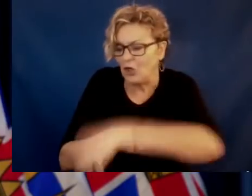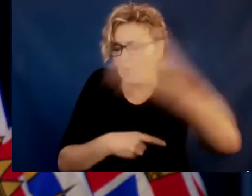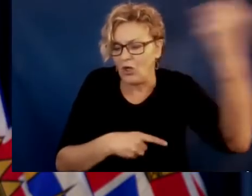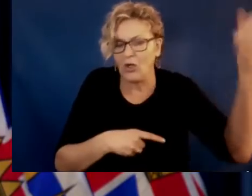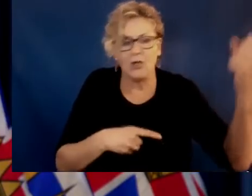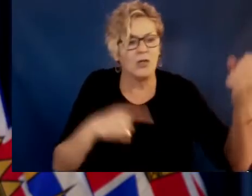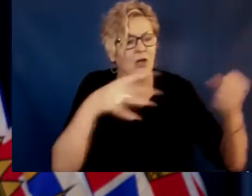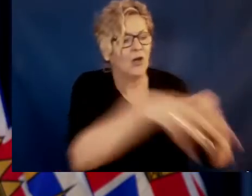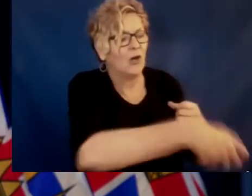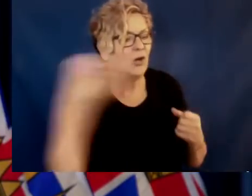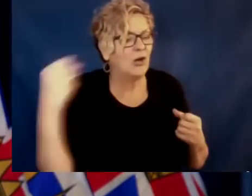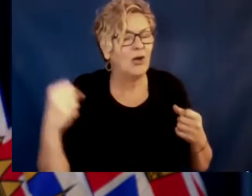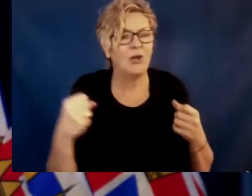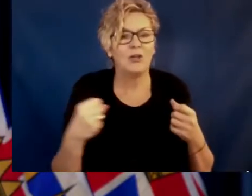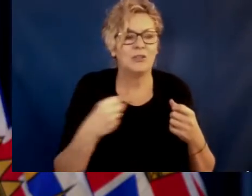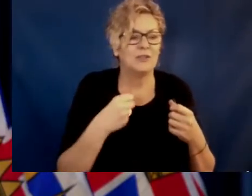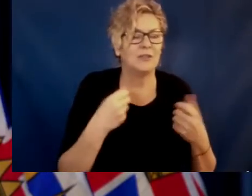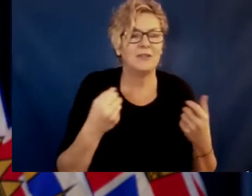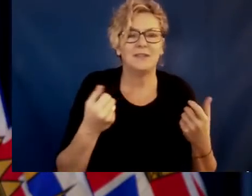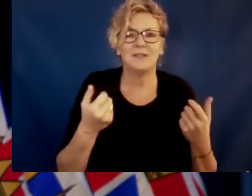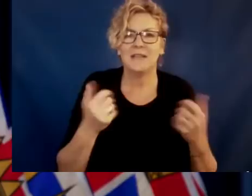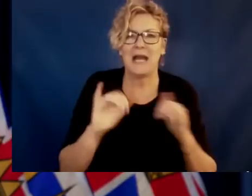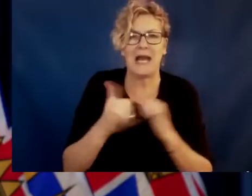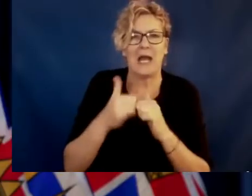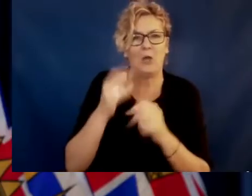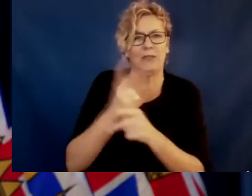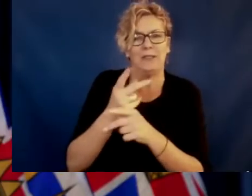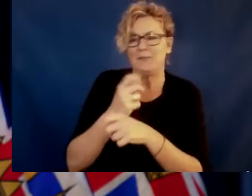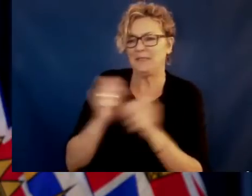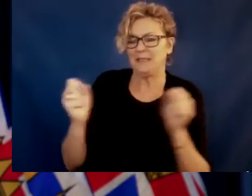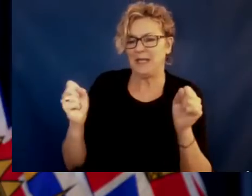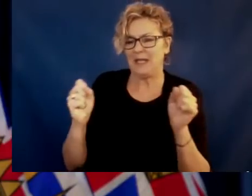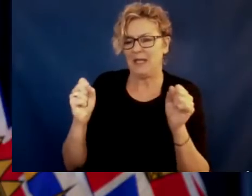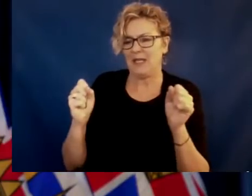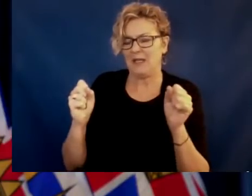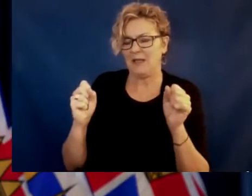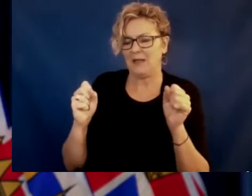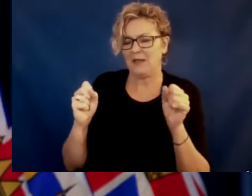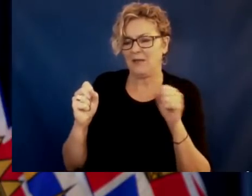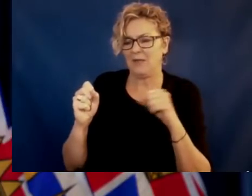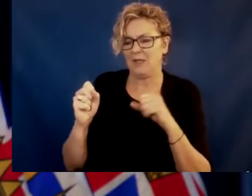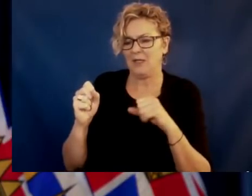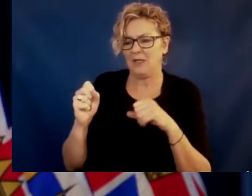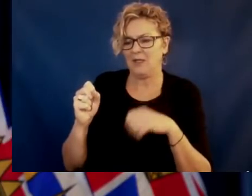handing out candy at front doors and also for the kids who are the ones doing the trick or treating?